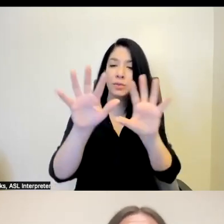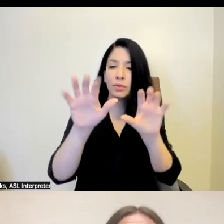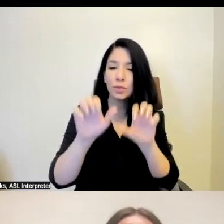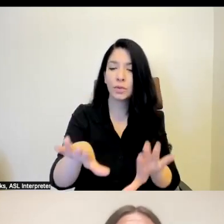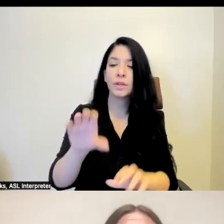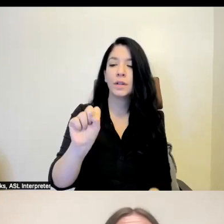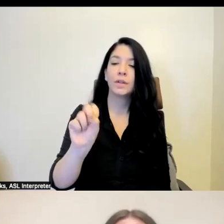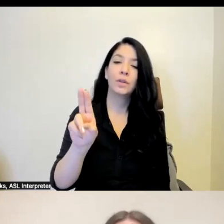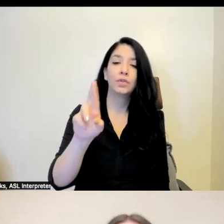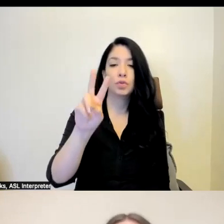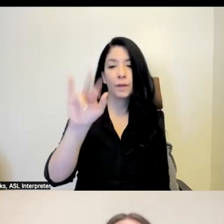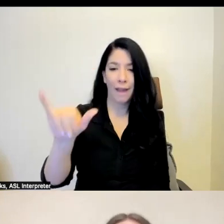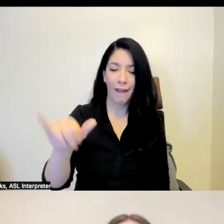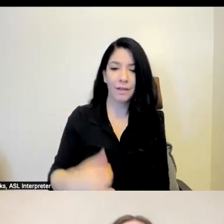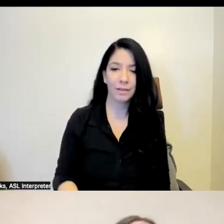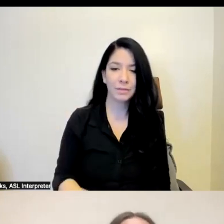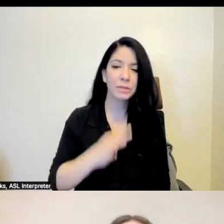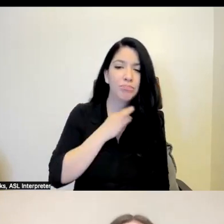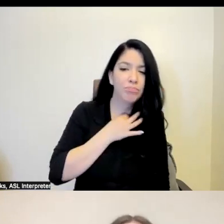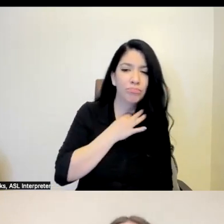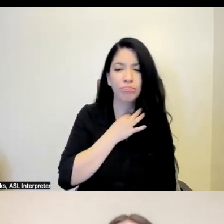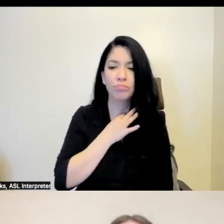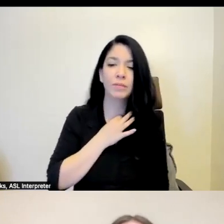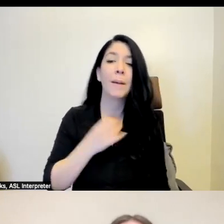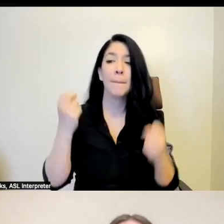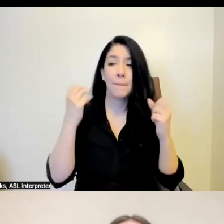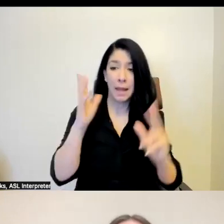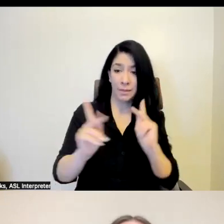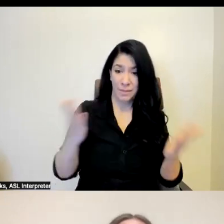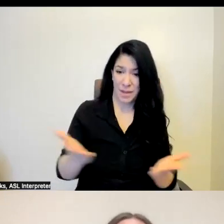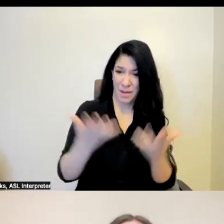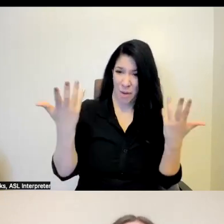attendees. Just to hear from folks. So many people here have been sharing, you know, in the Q & A